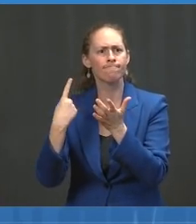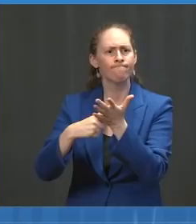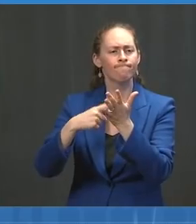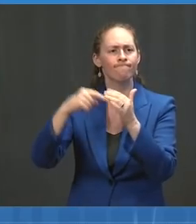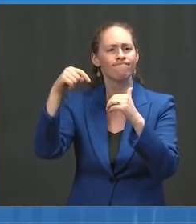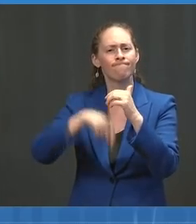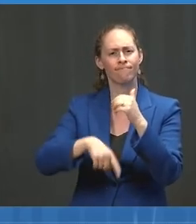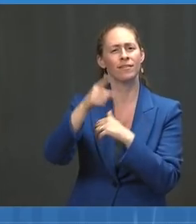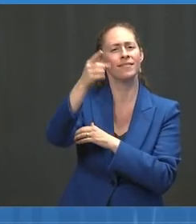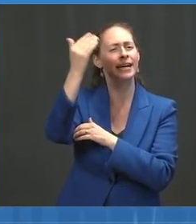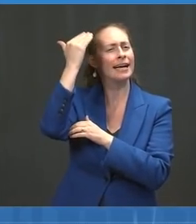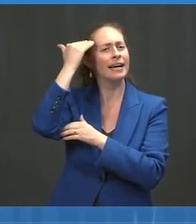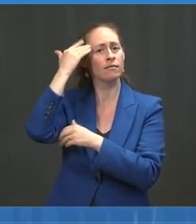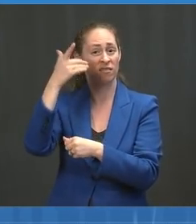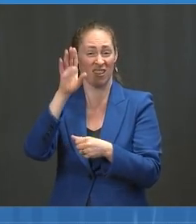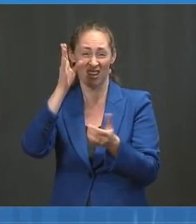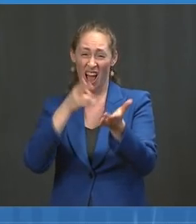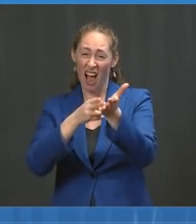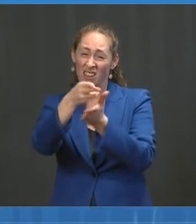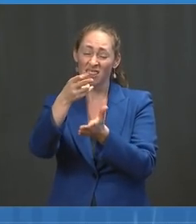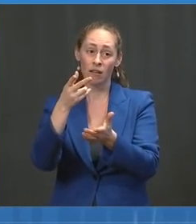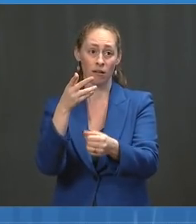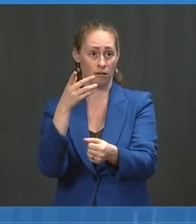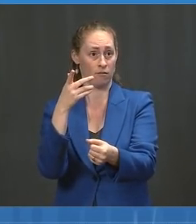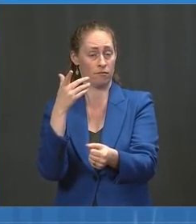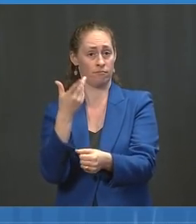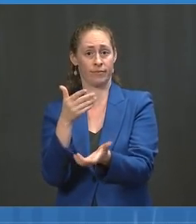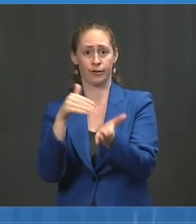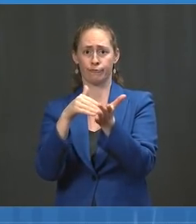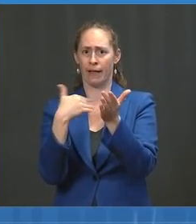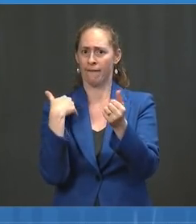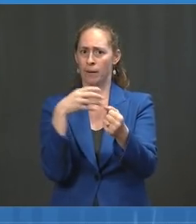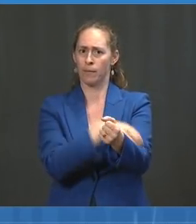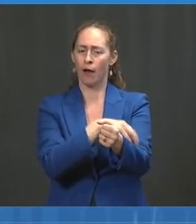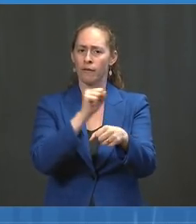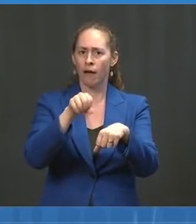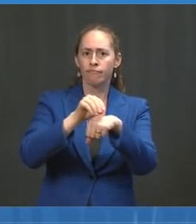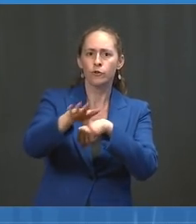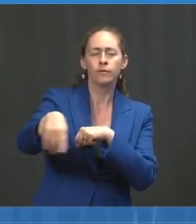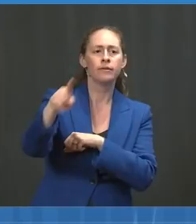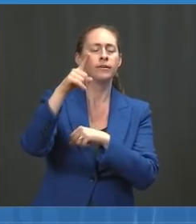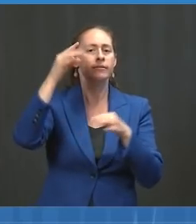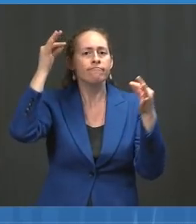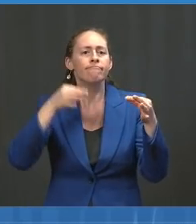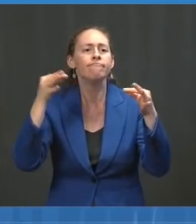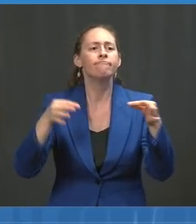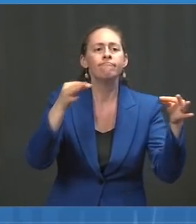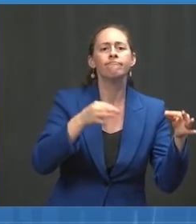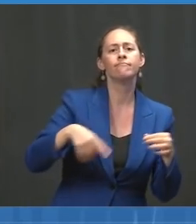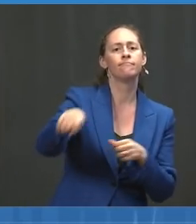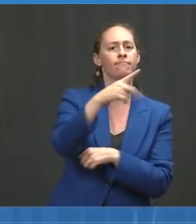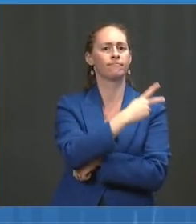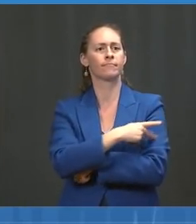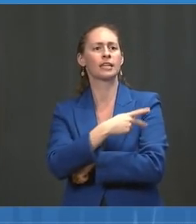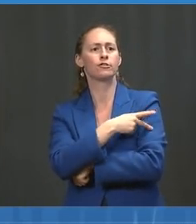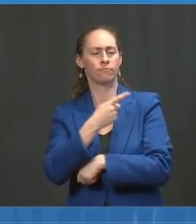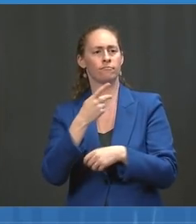the lifesaving benefits of the vaccines. They're also administering the vaccines in their clinics and hospitals. According to one estimate,